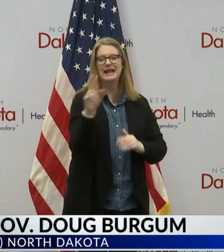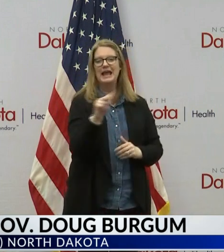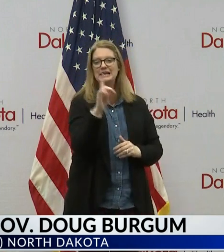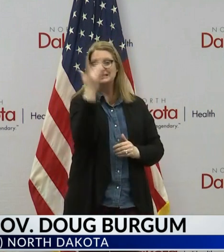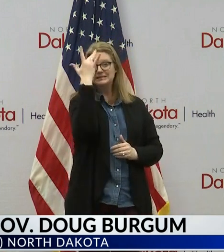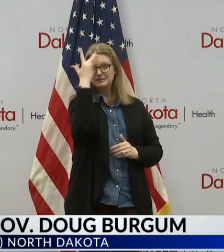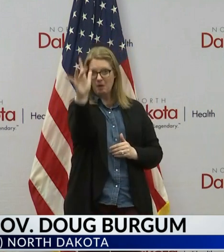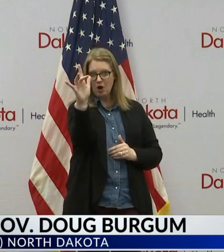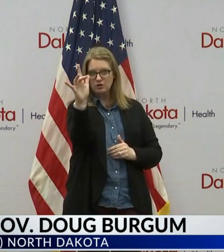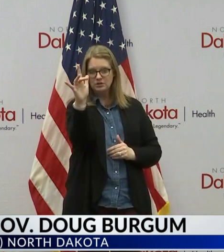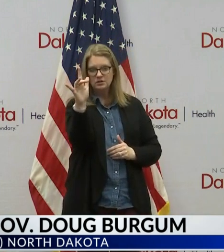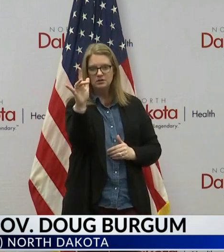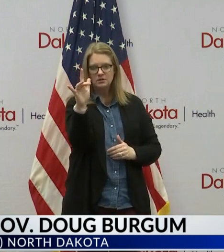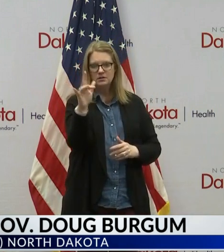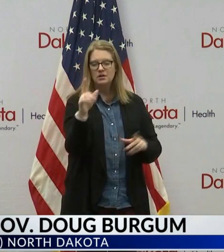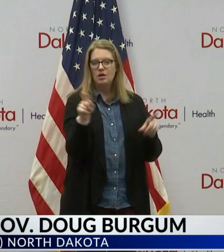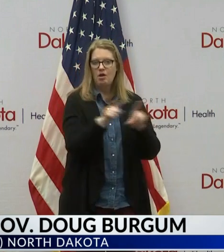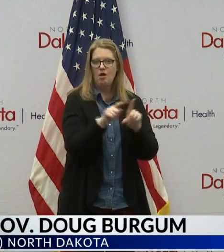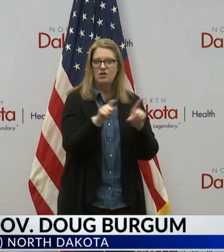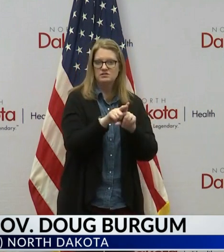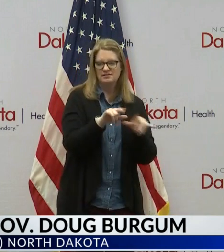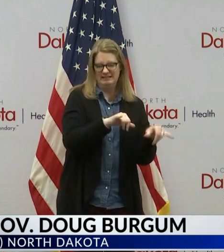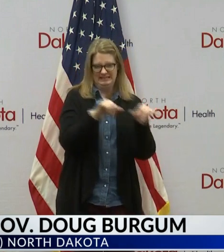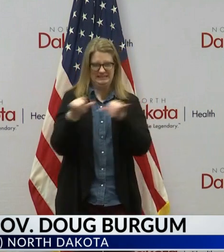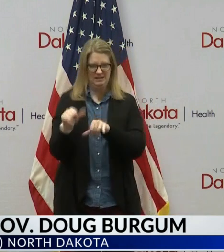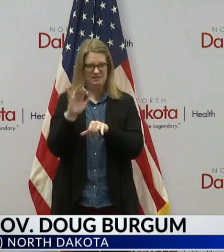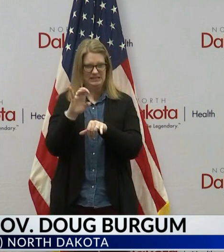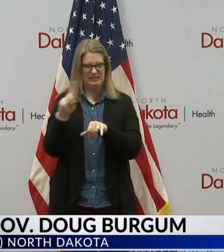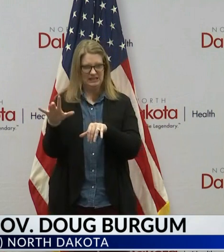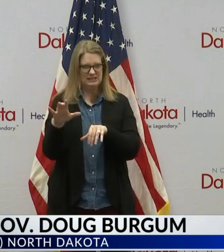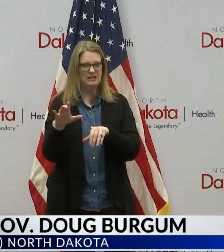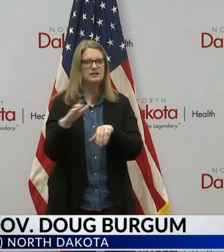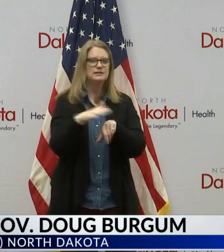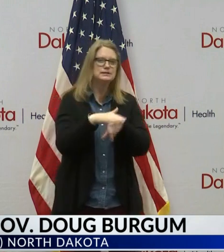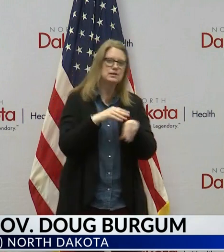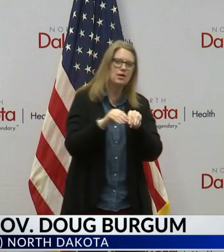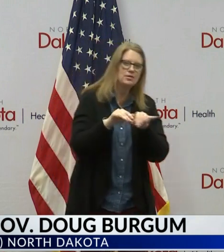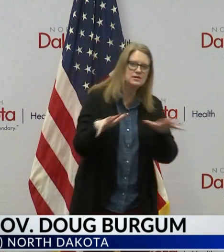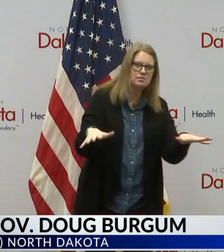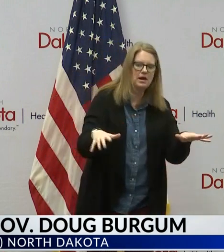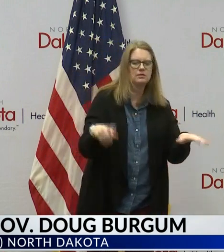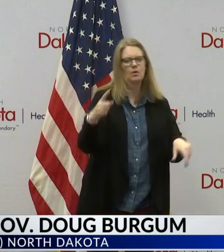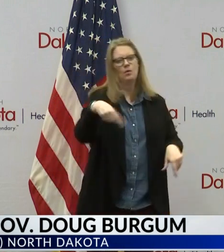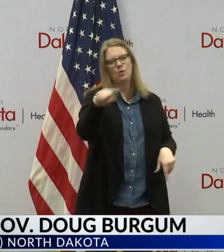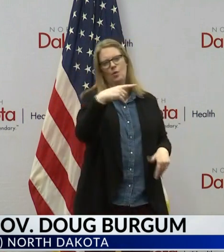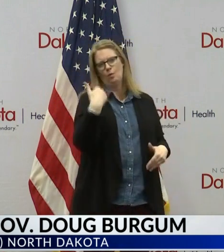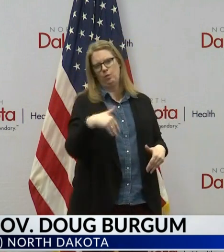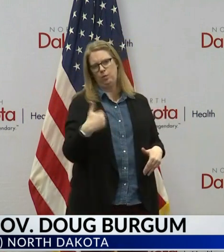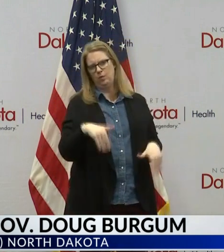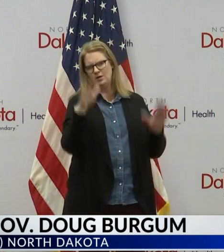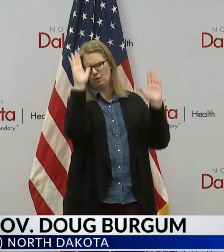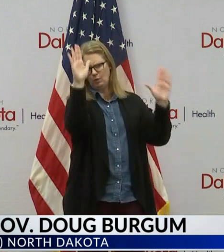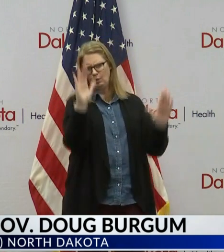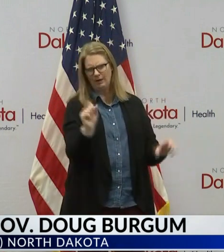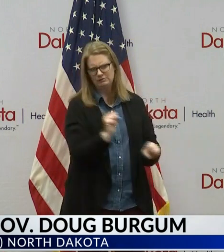AND, AGAIN, WE WANT TO EMPHASIZE -- WE HAVE THE GUIDELINES THAT WE HAVE GIVEN UP IN THE SMART GUIDELINES THAT